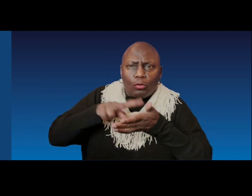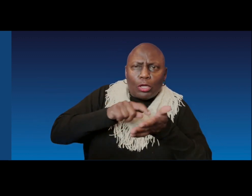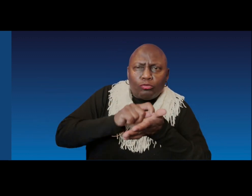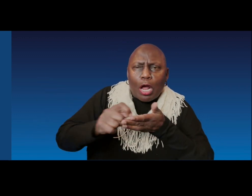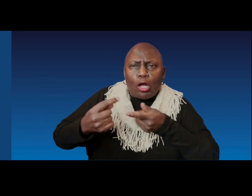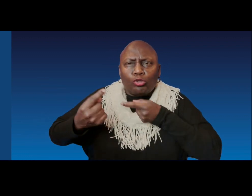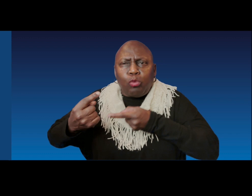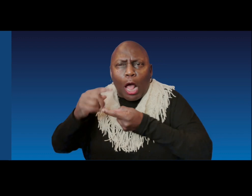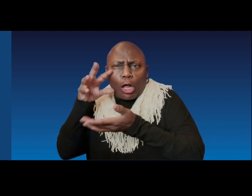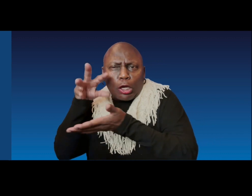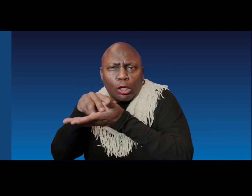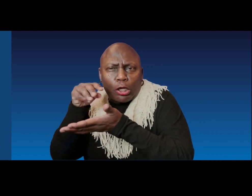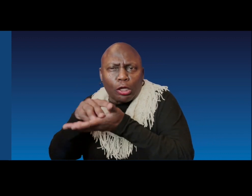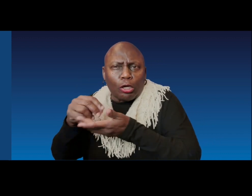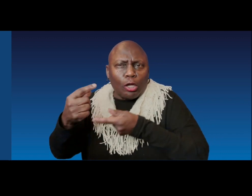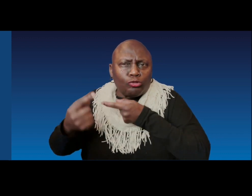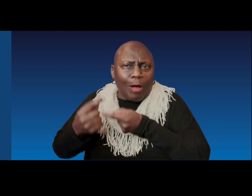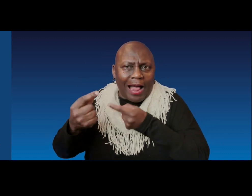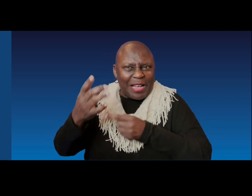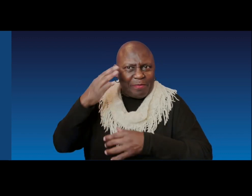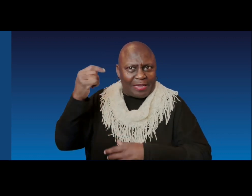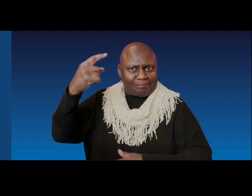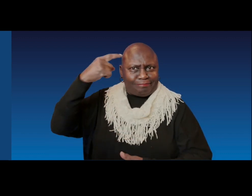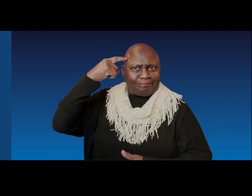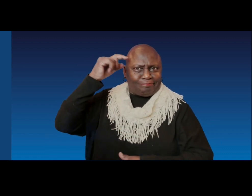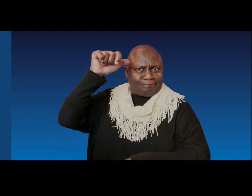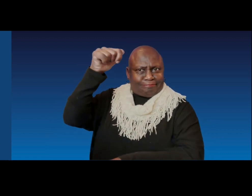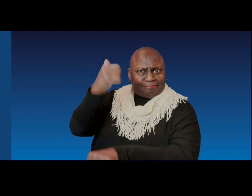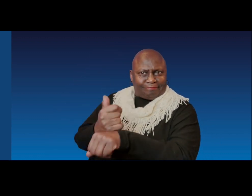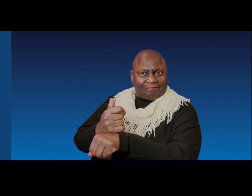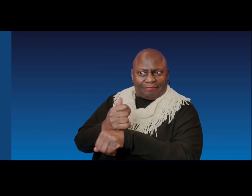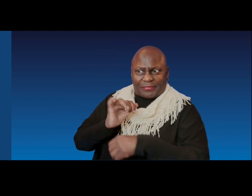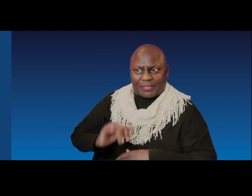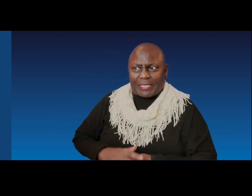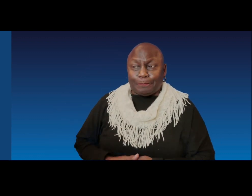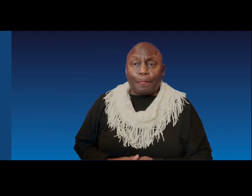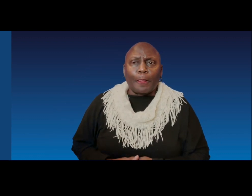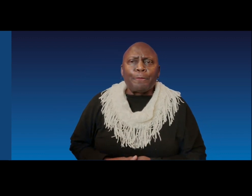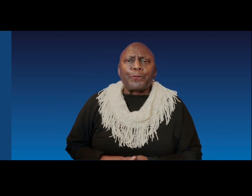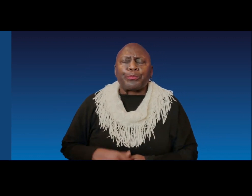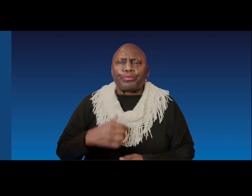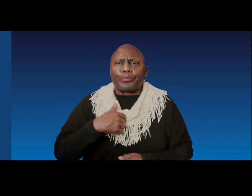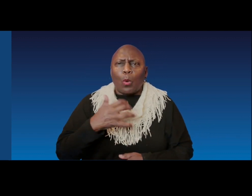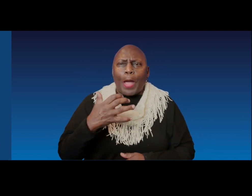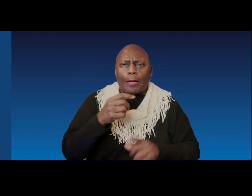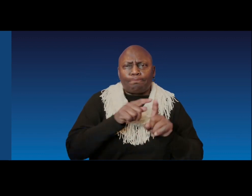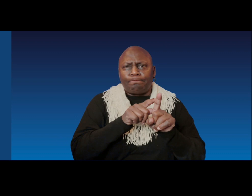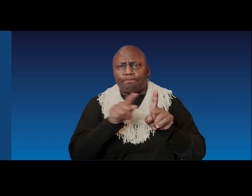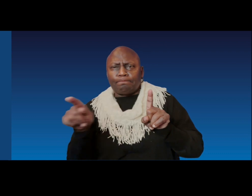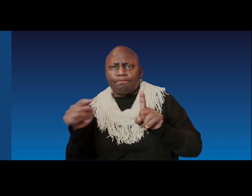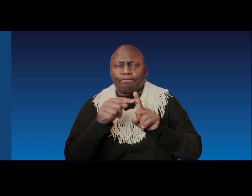where they struggle with reading, writing and with learning. And that's because their minds were formed way back then.